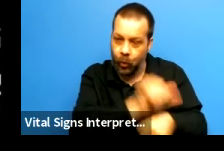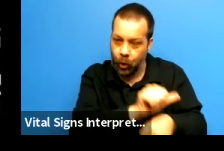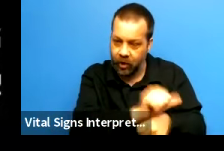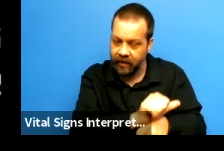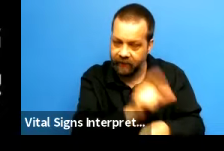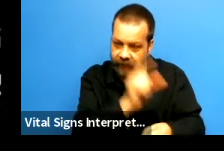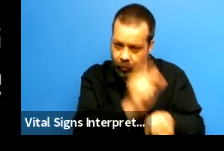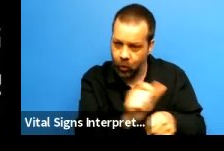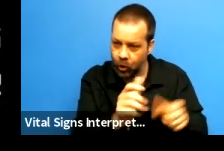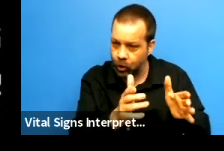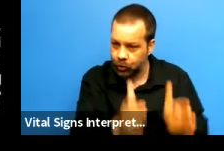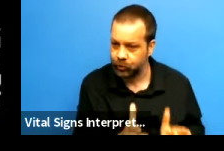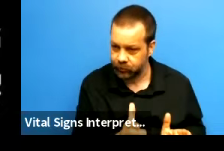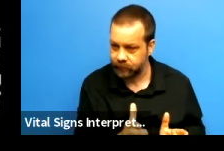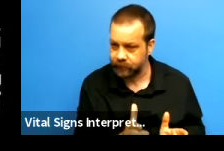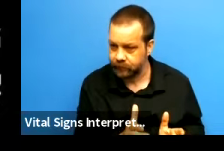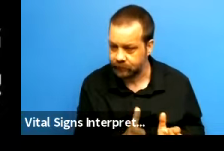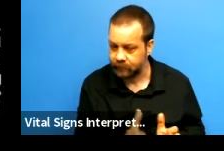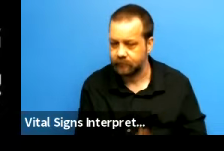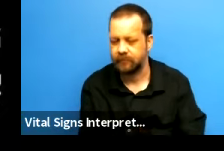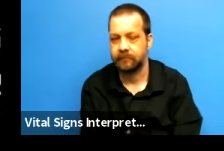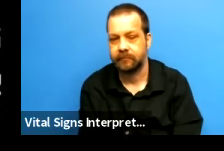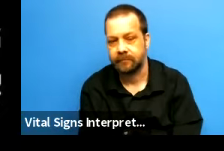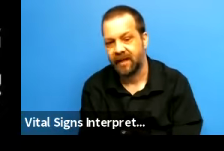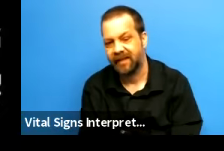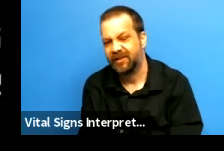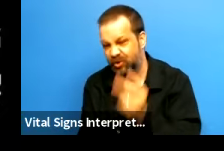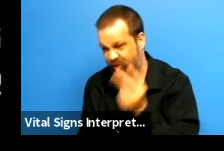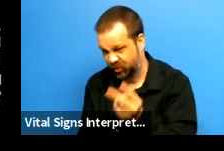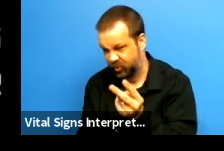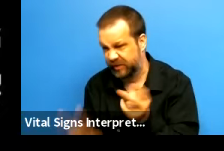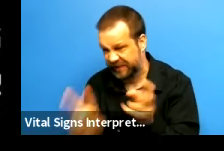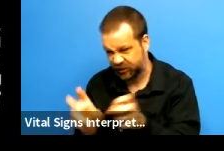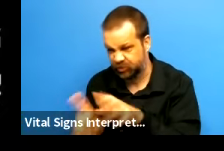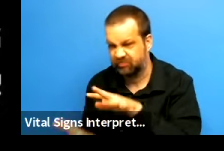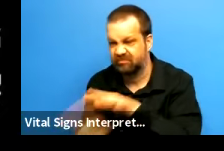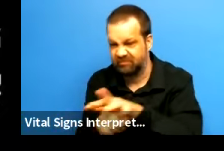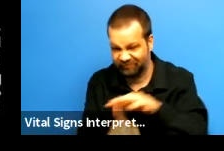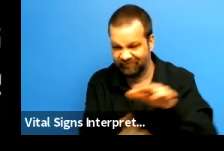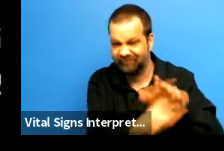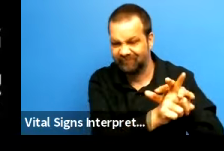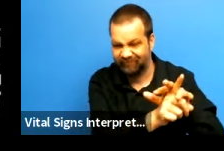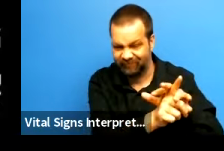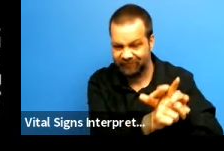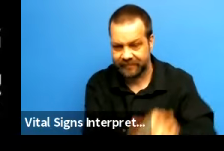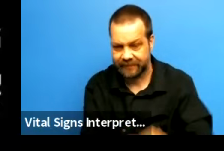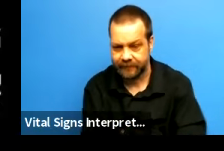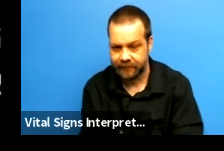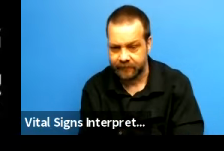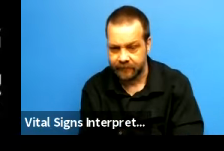We have two issues that have come to the top over the last few months.